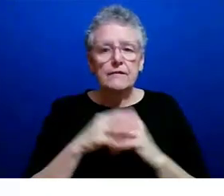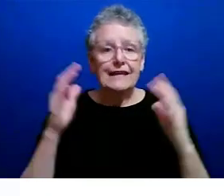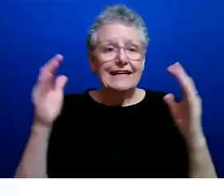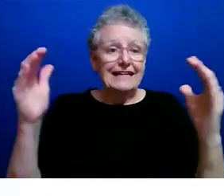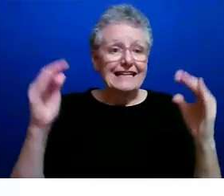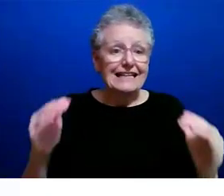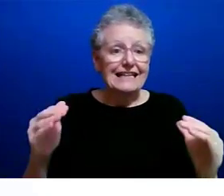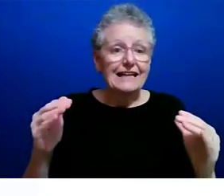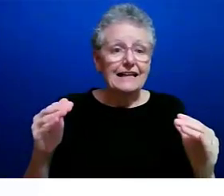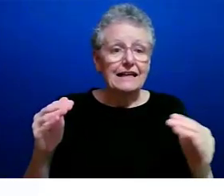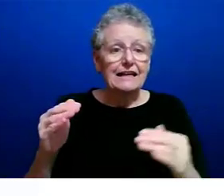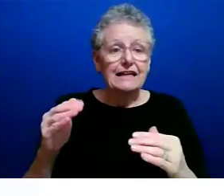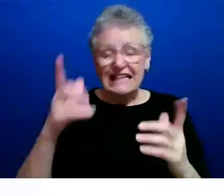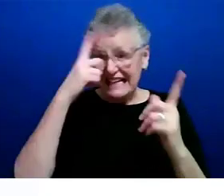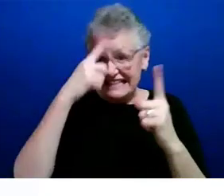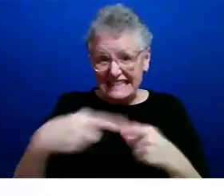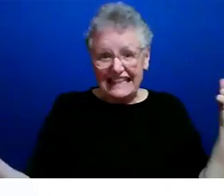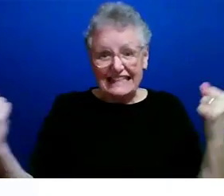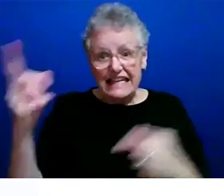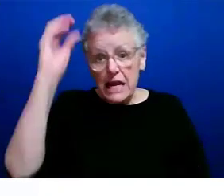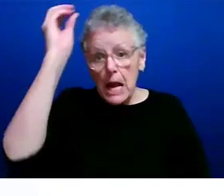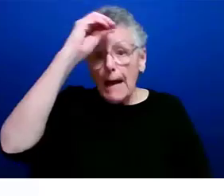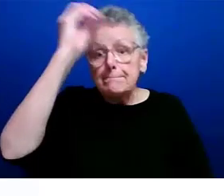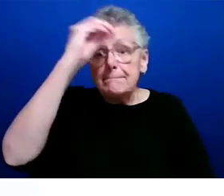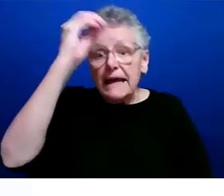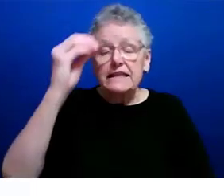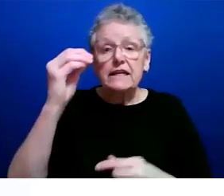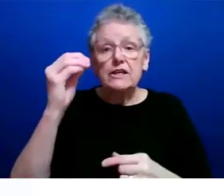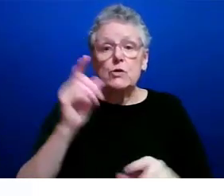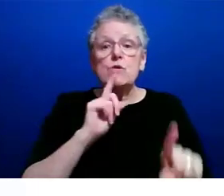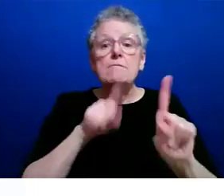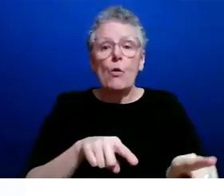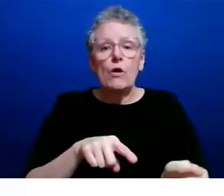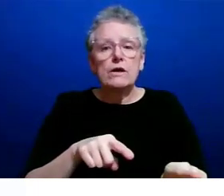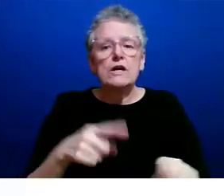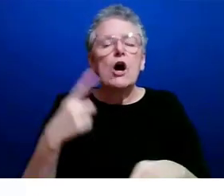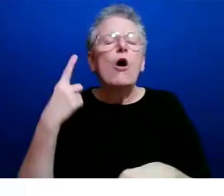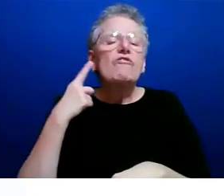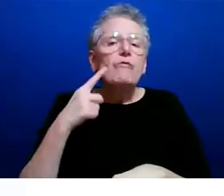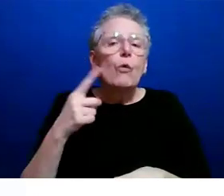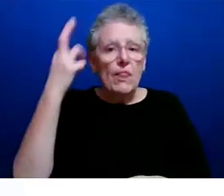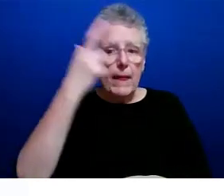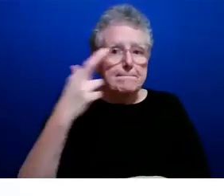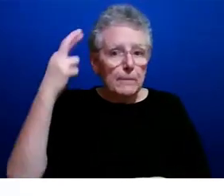A dissenting opinion report is primarily for the purposes of documenting